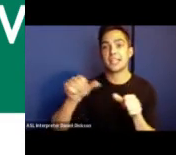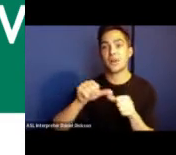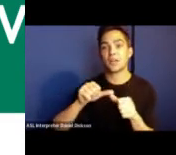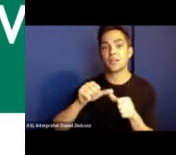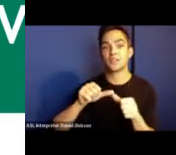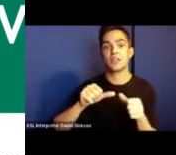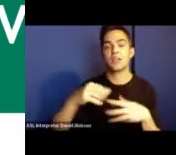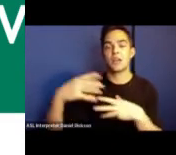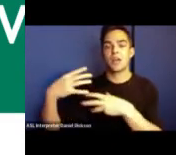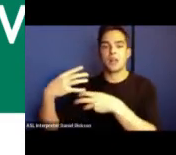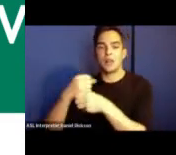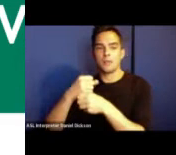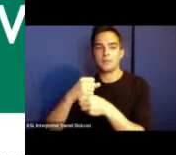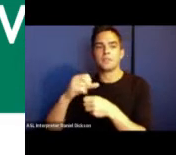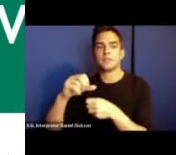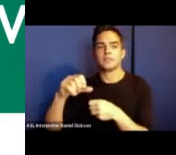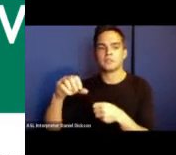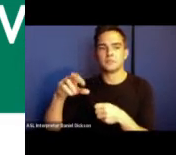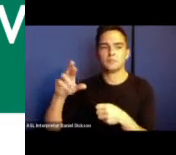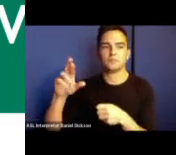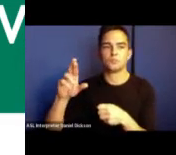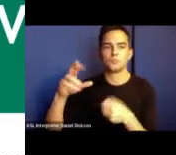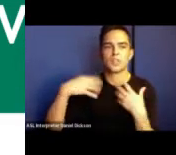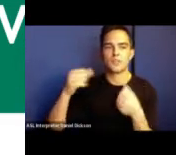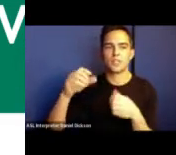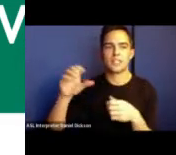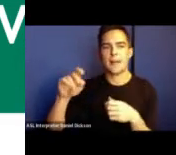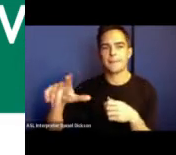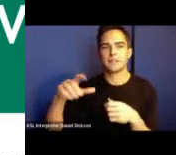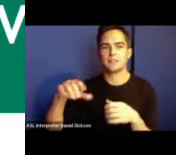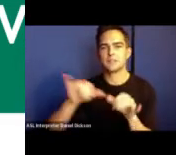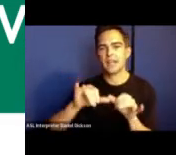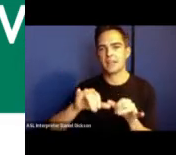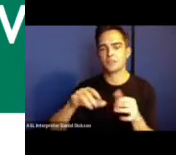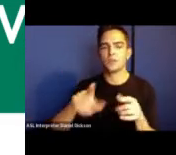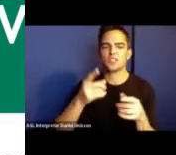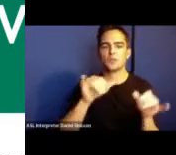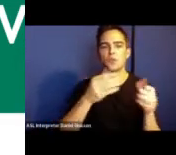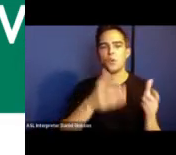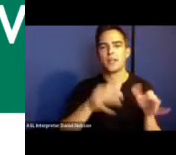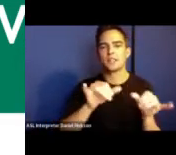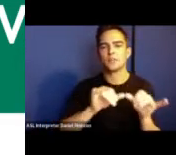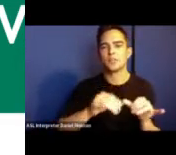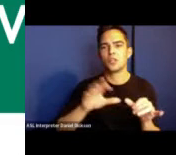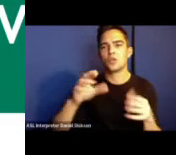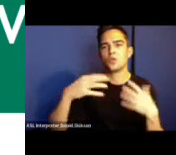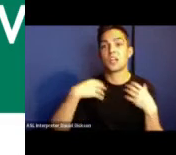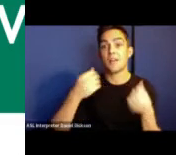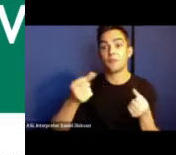recovery capital scale. So it's just a way to measure recovery capital ongoing. And the peers